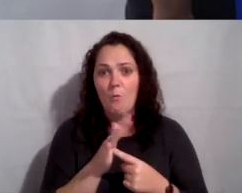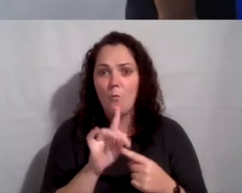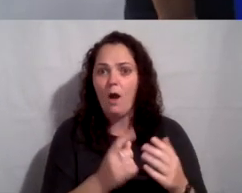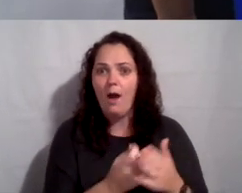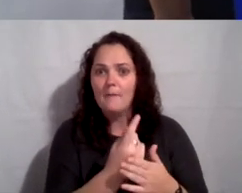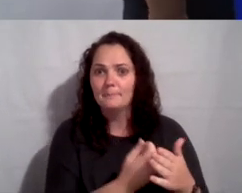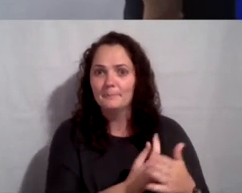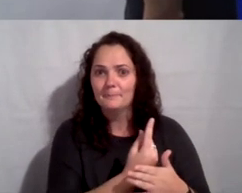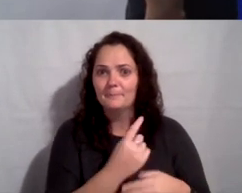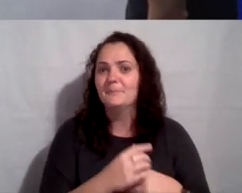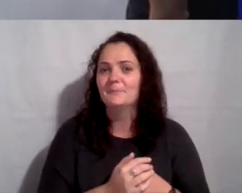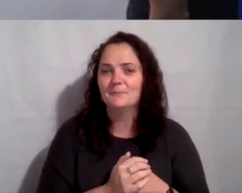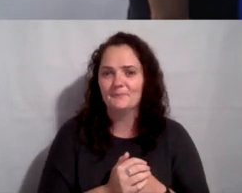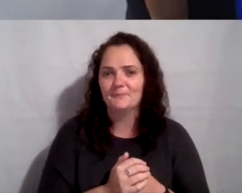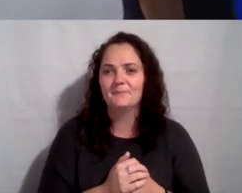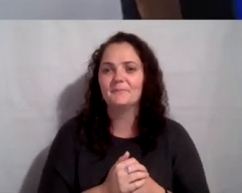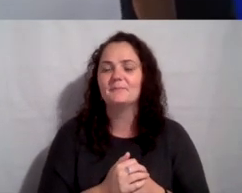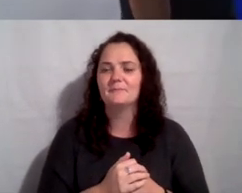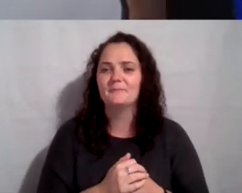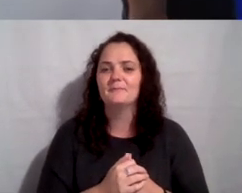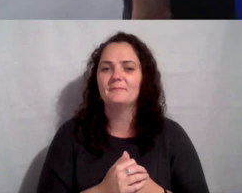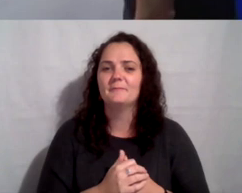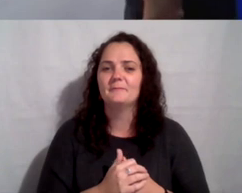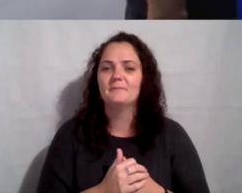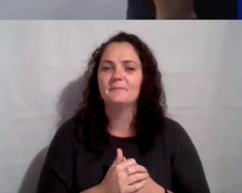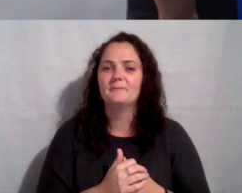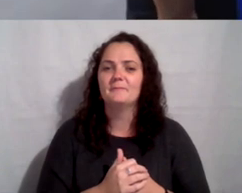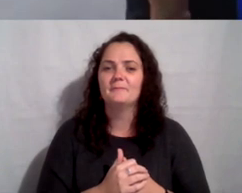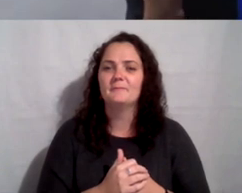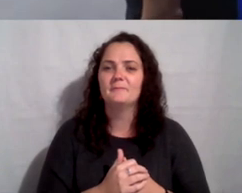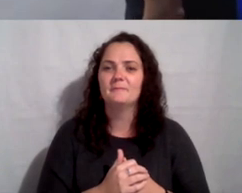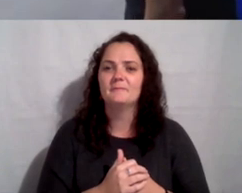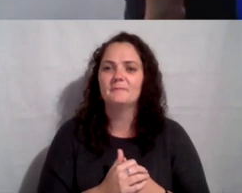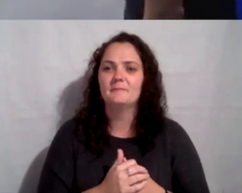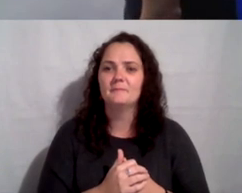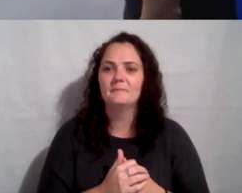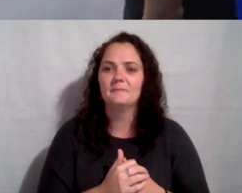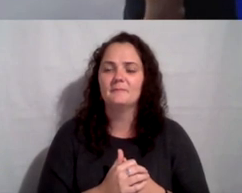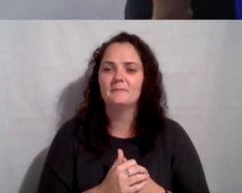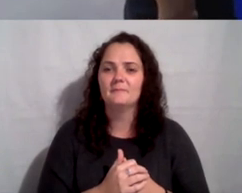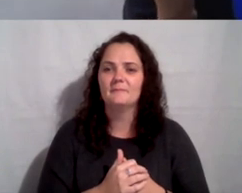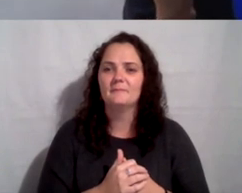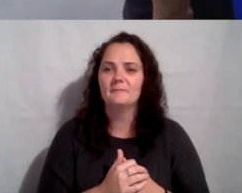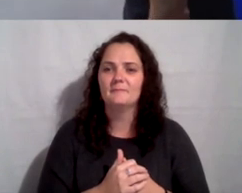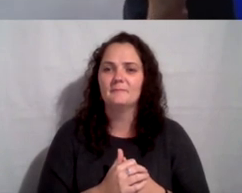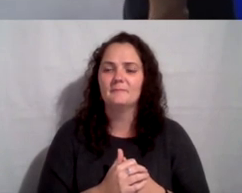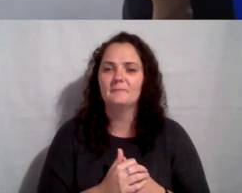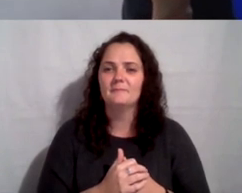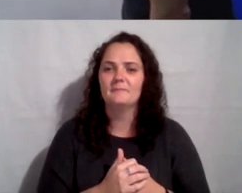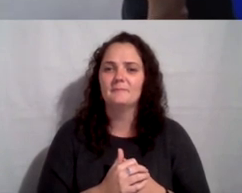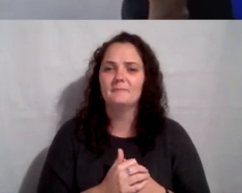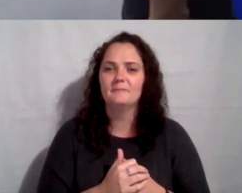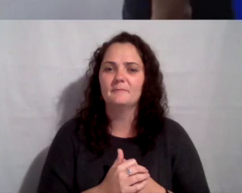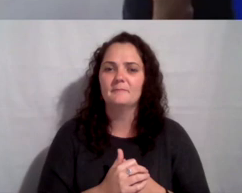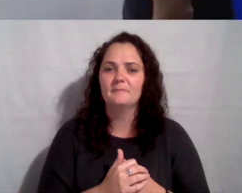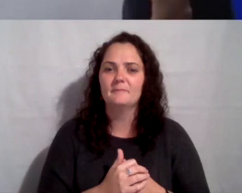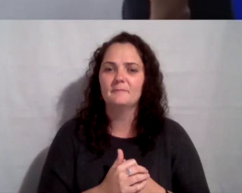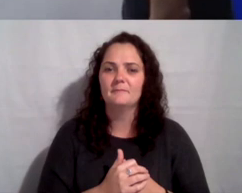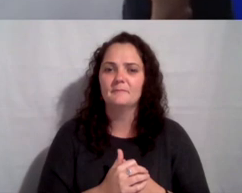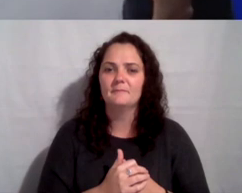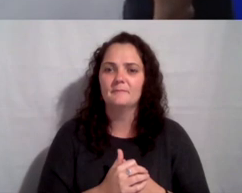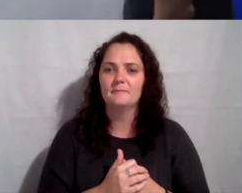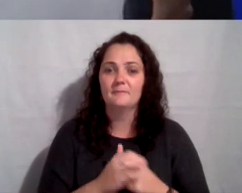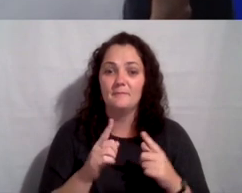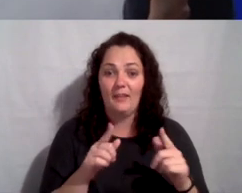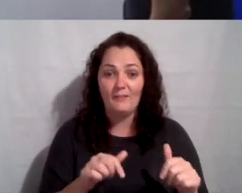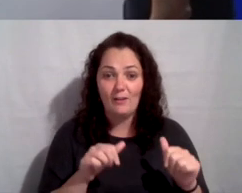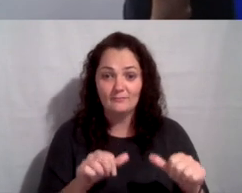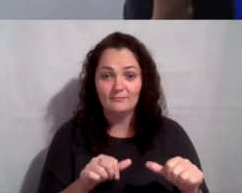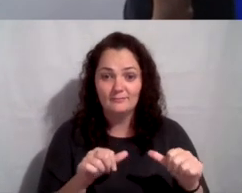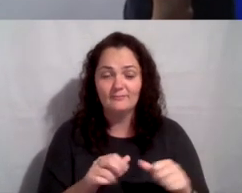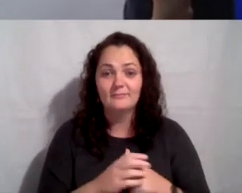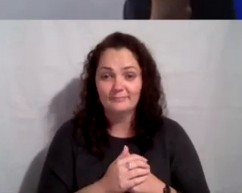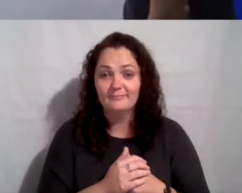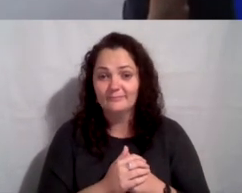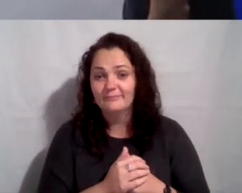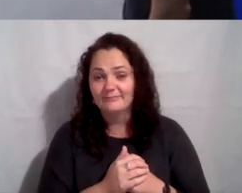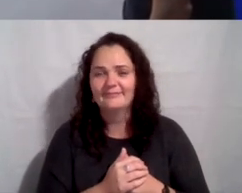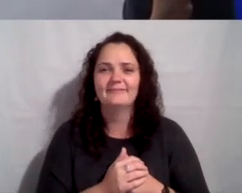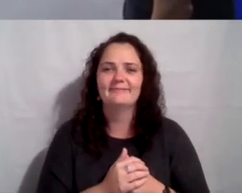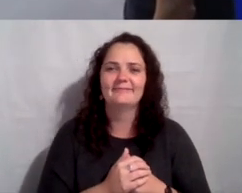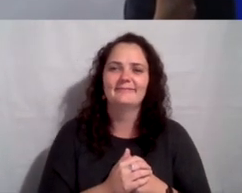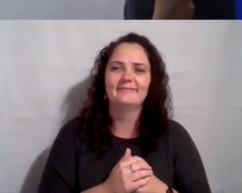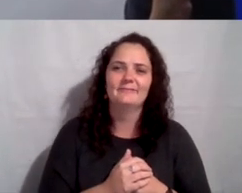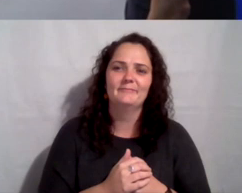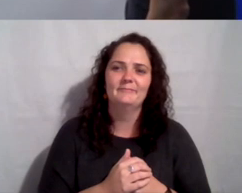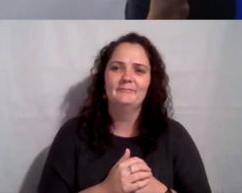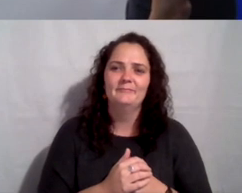How y'all holding up? Good.